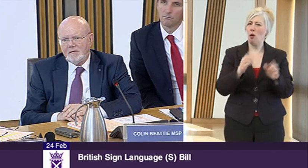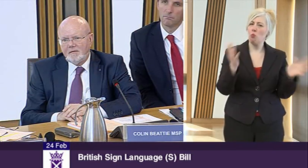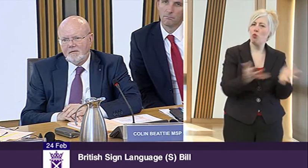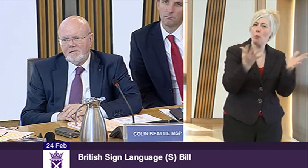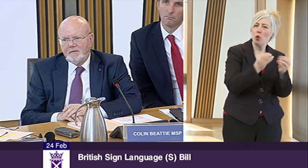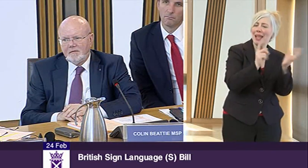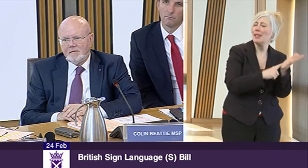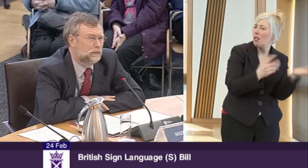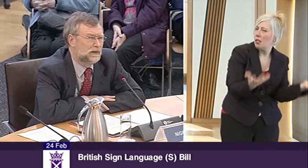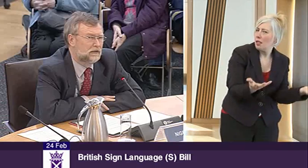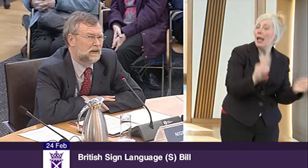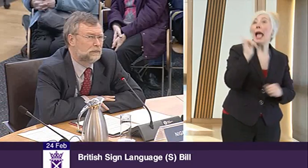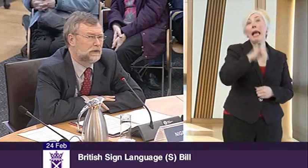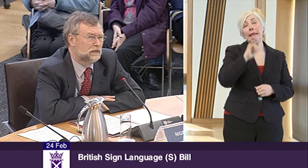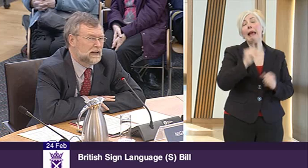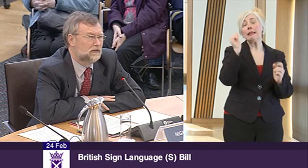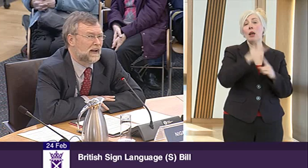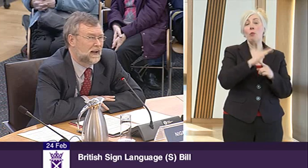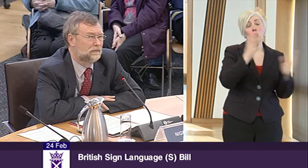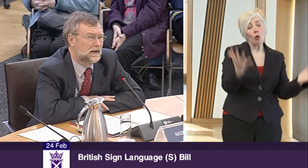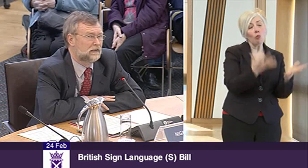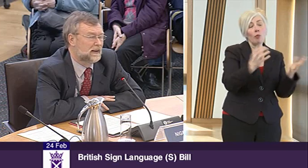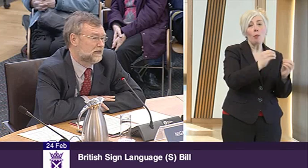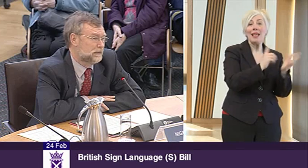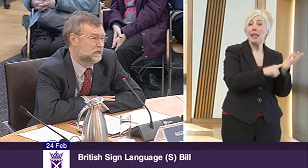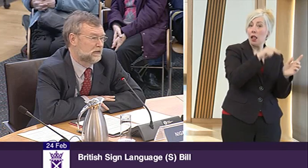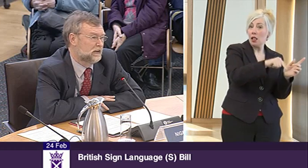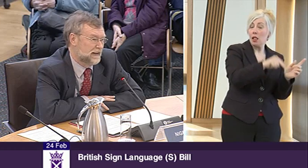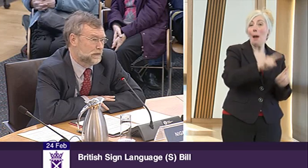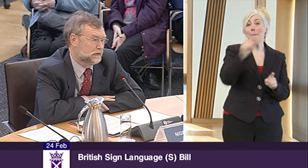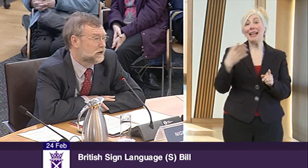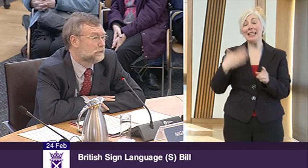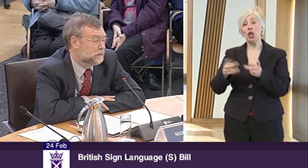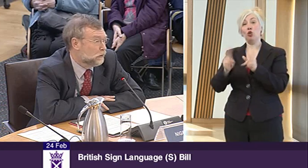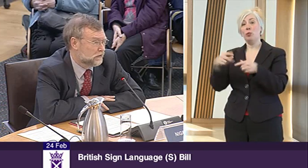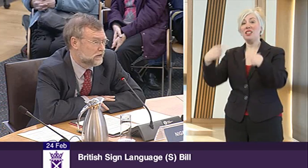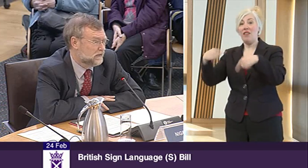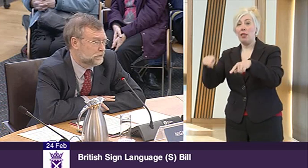Nigel Firth: It is important to promote BSL, but we need to have BSL interpreters available.